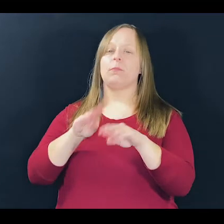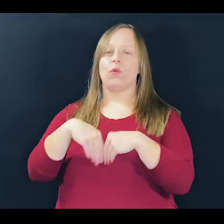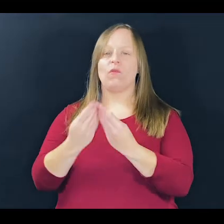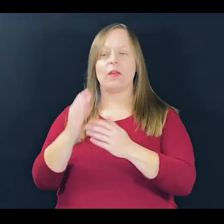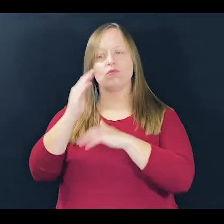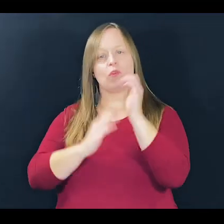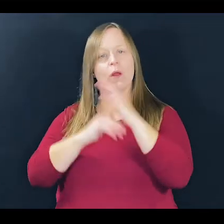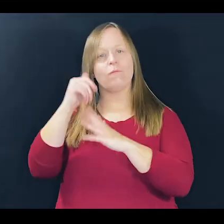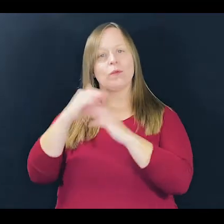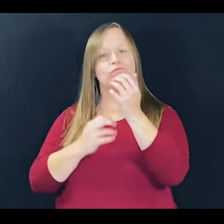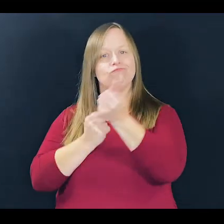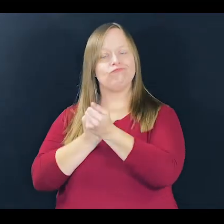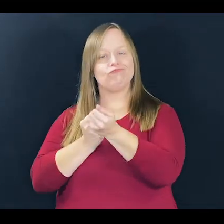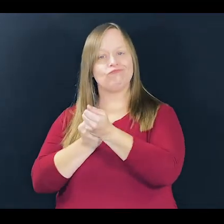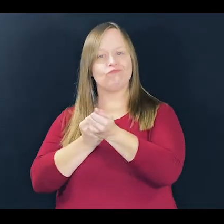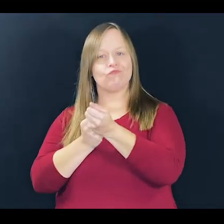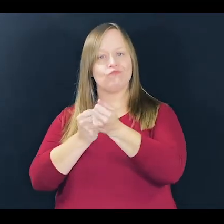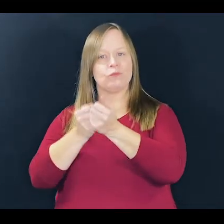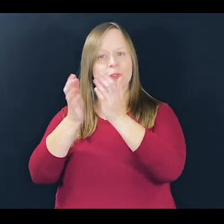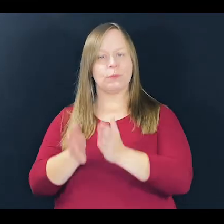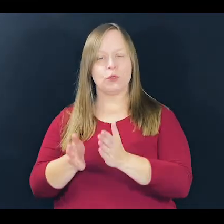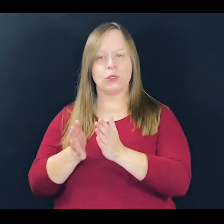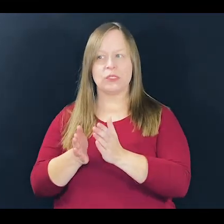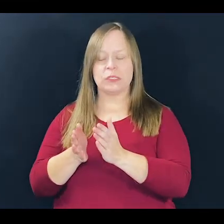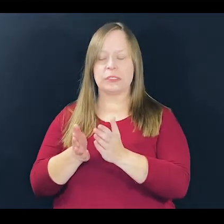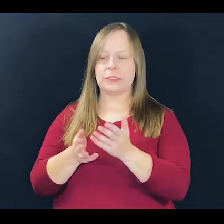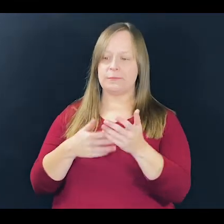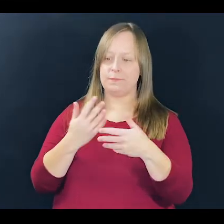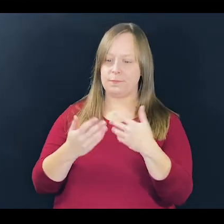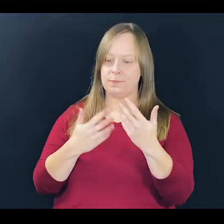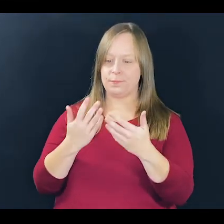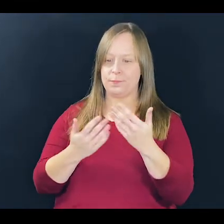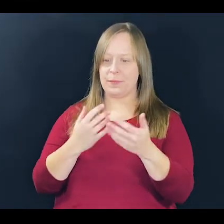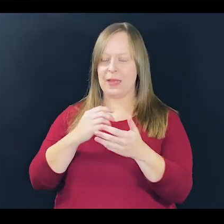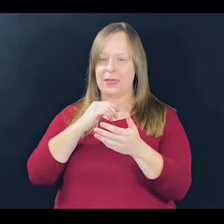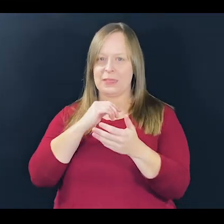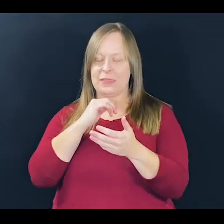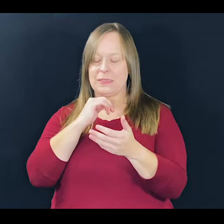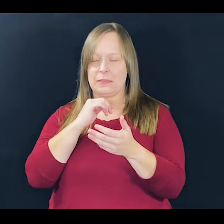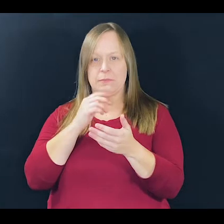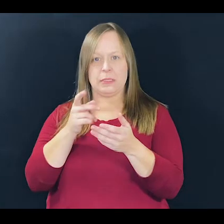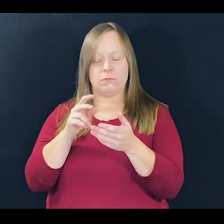provides comfort and support and it is it's not out of control.